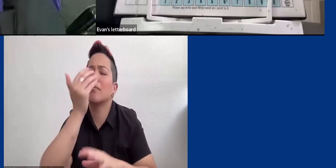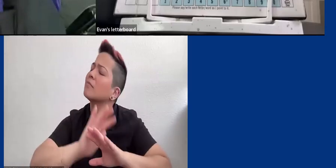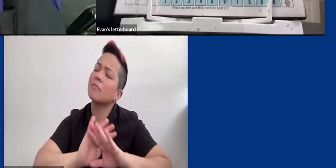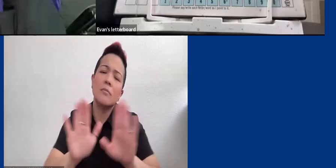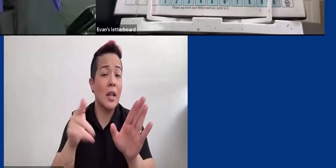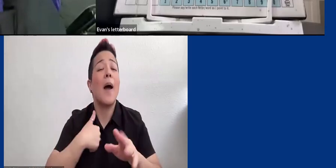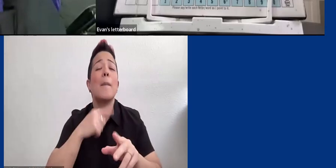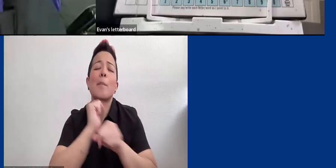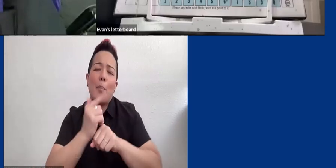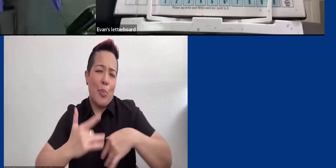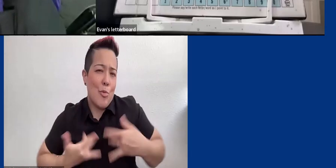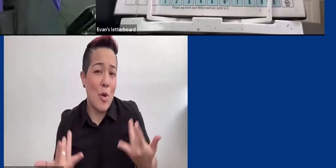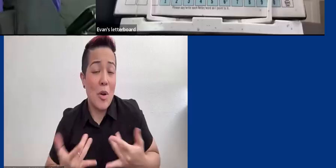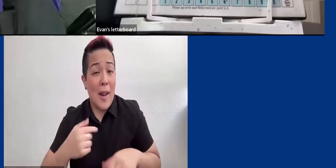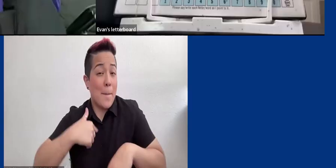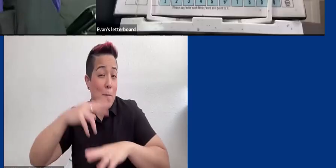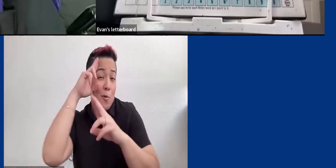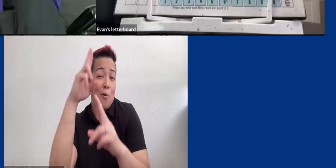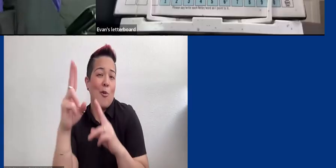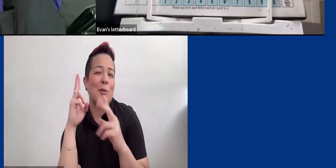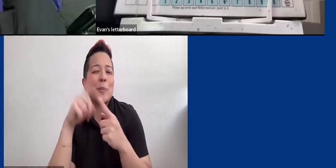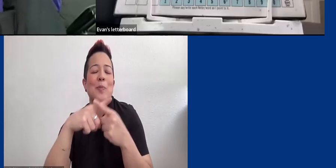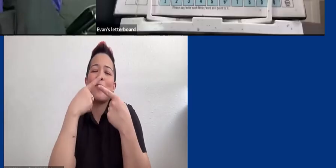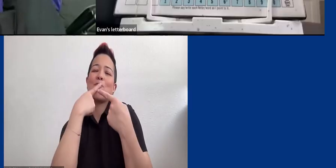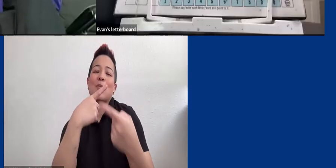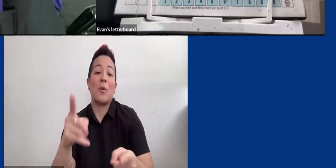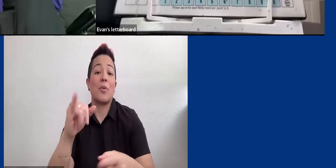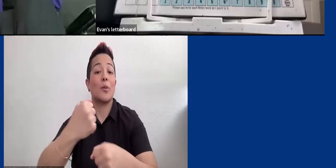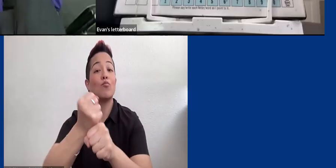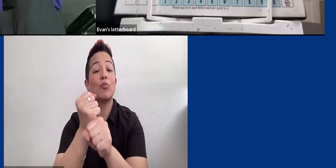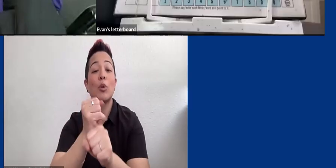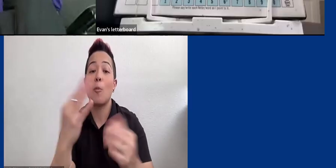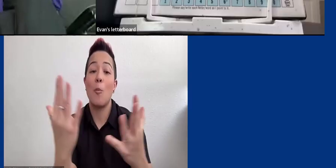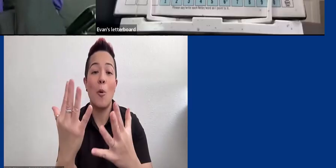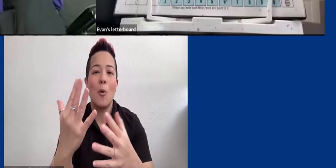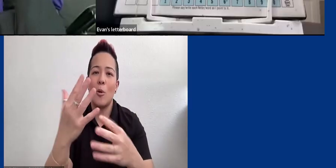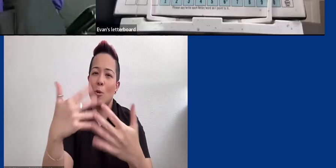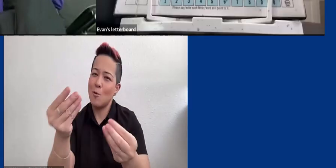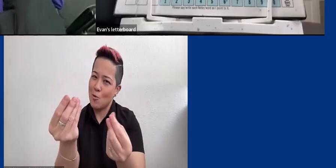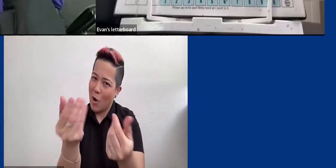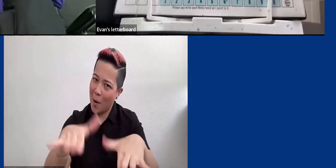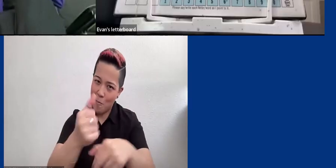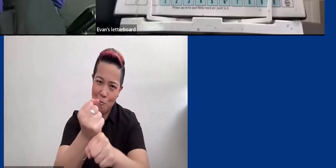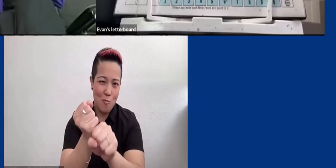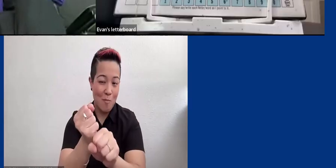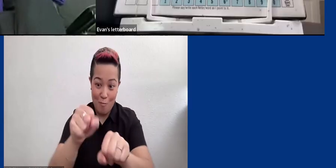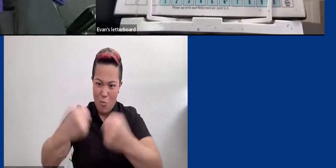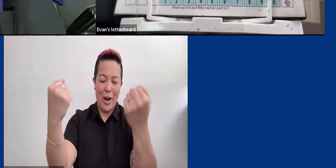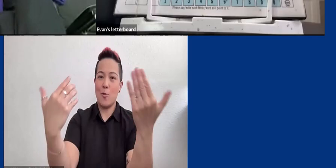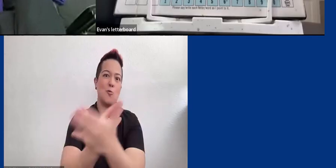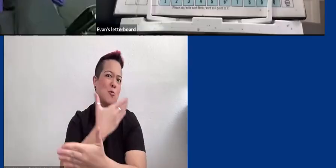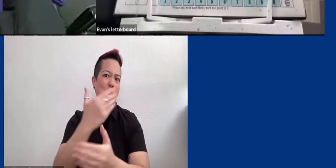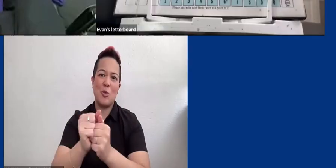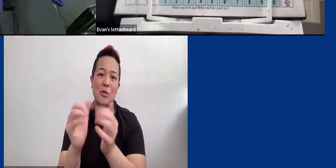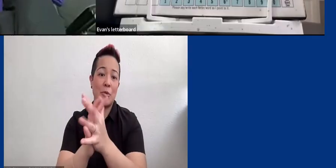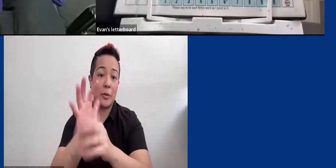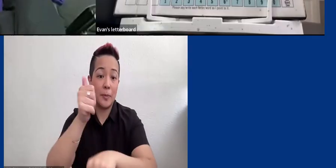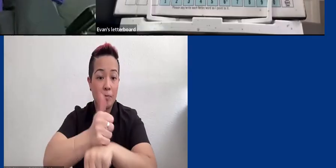and deeply honored to announce the creation of a groundbreaking new initiative, the Access Archives.